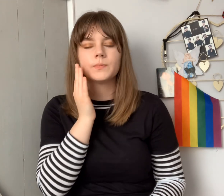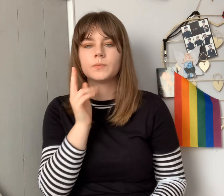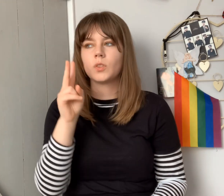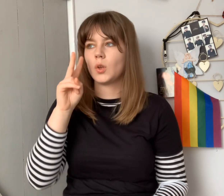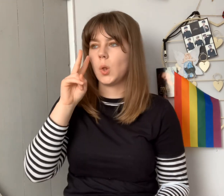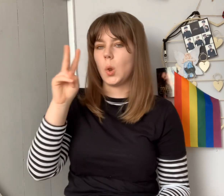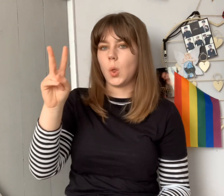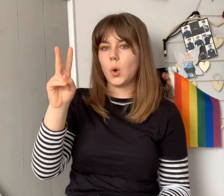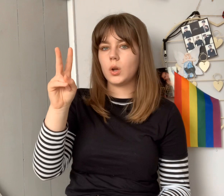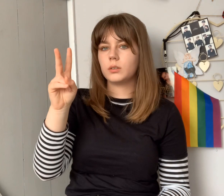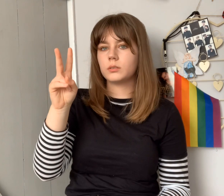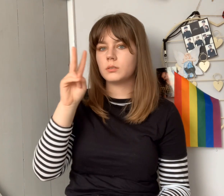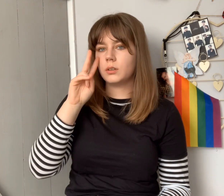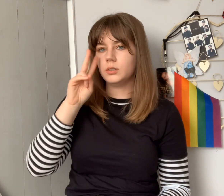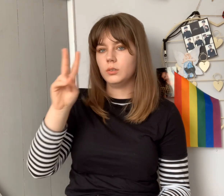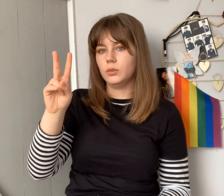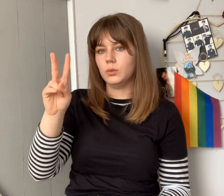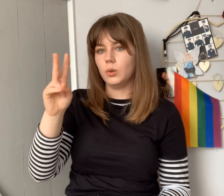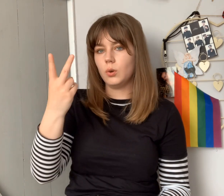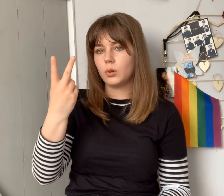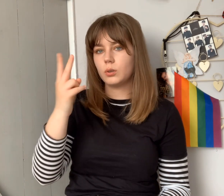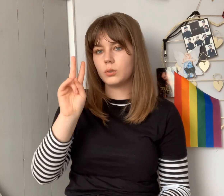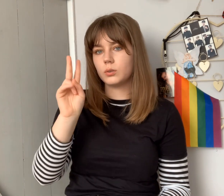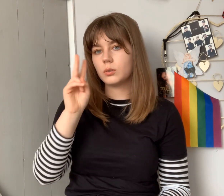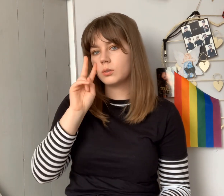"Look"